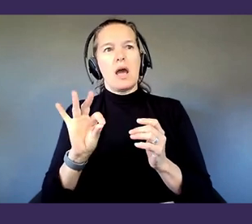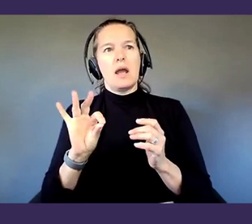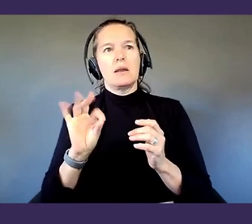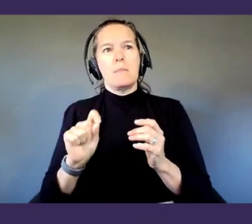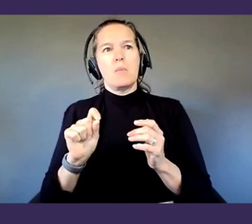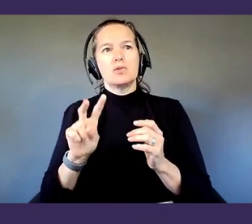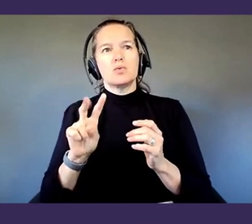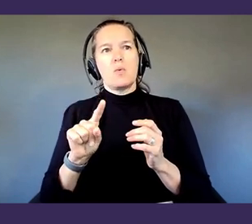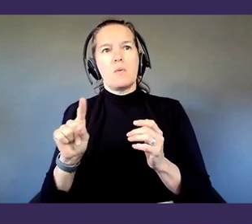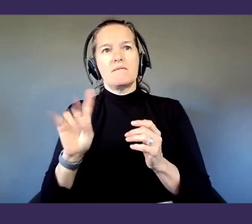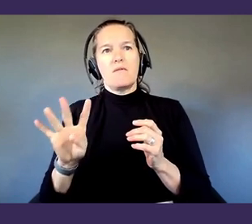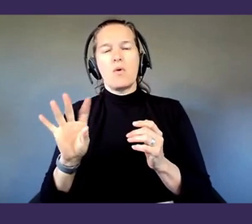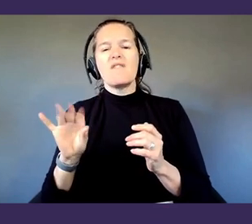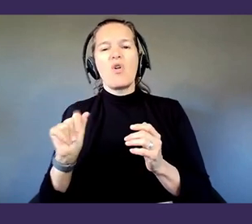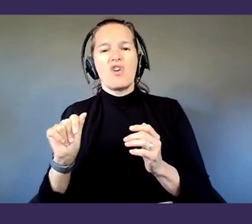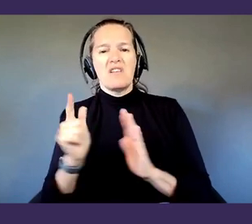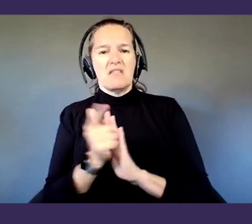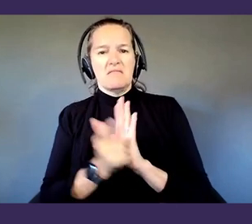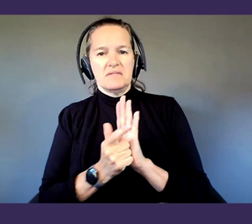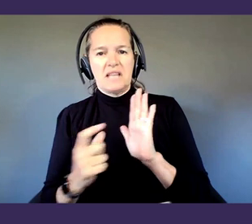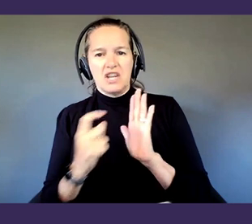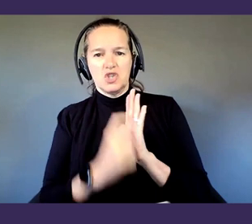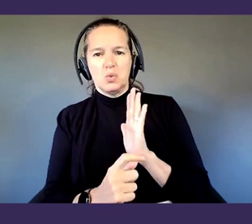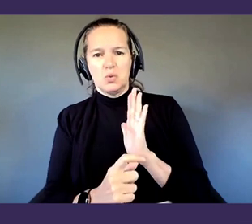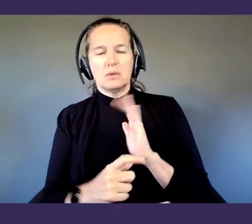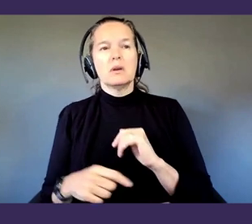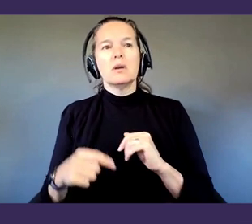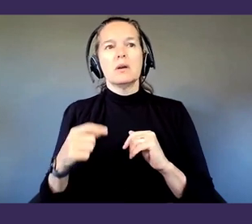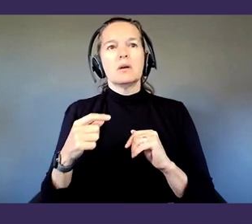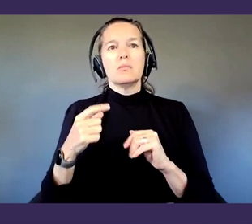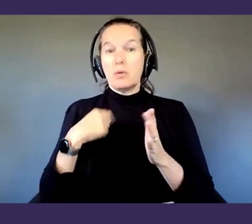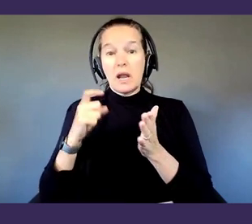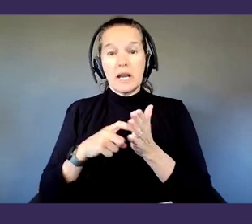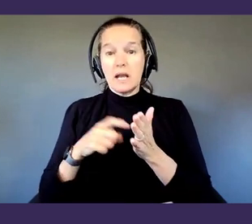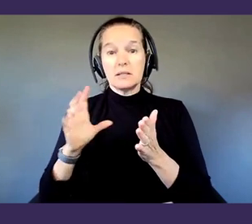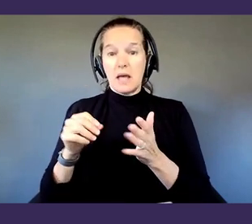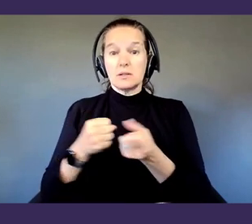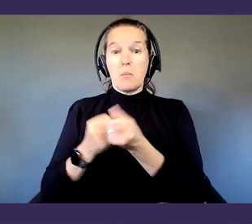of the Florida Statutes, where, you know, we recognize that the supporter is a fiduciary, right?